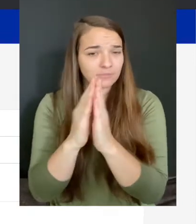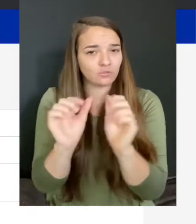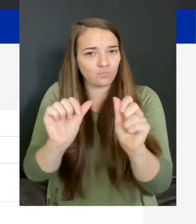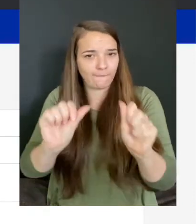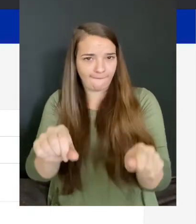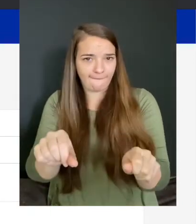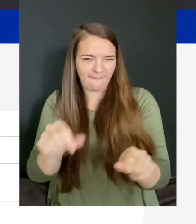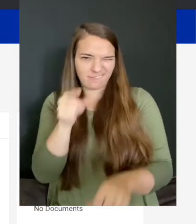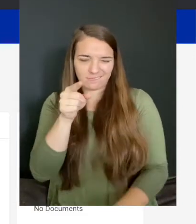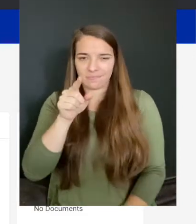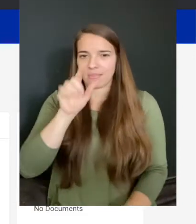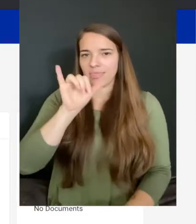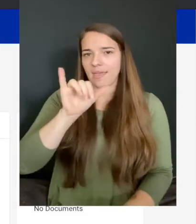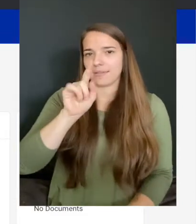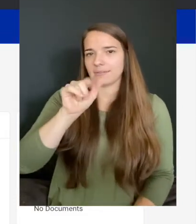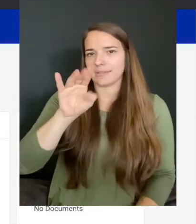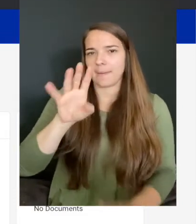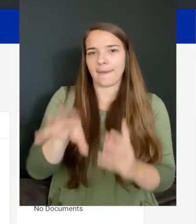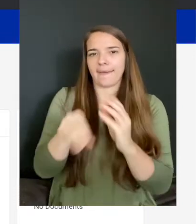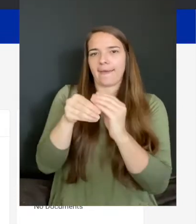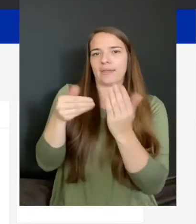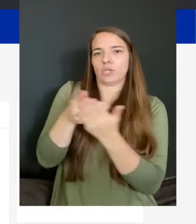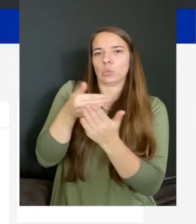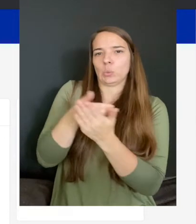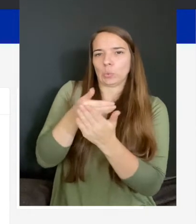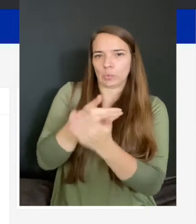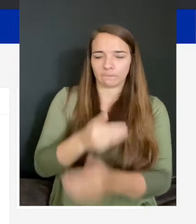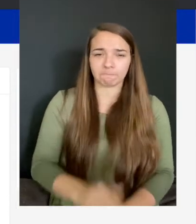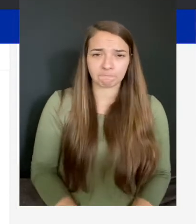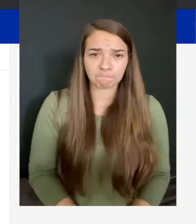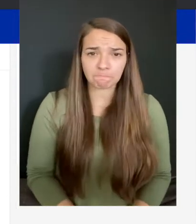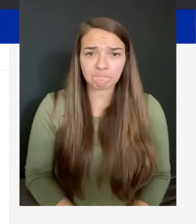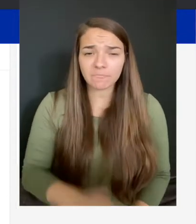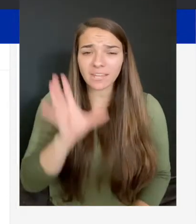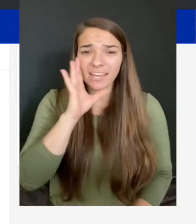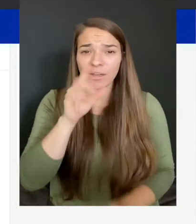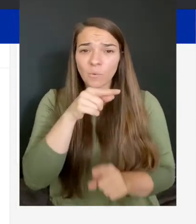do so here by clicking “Add New” and it will walk you through here to put what your